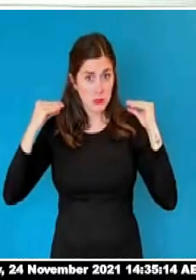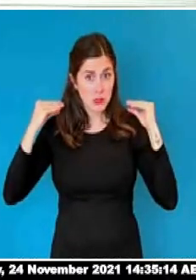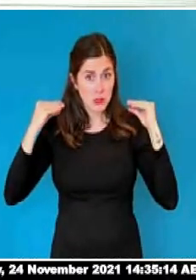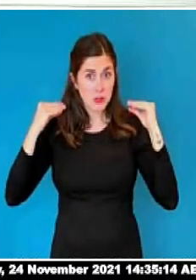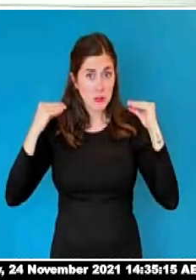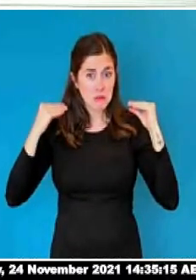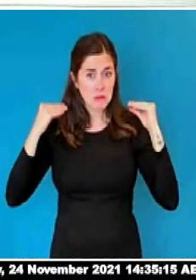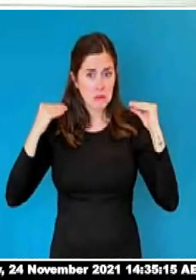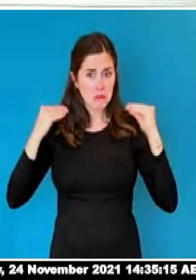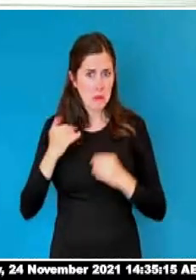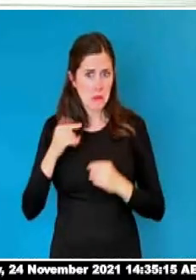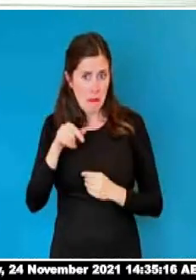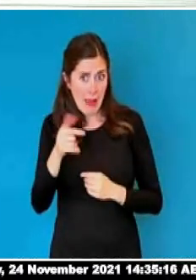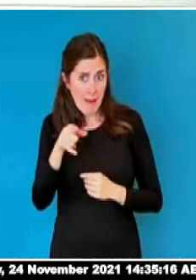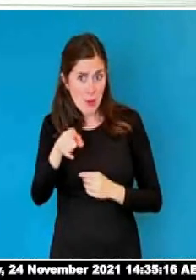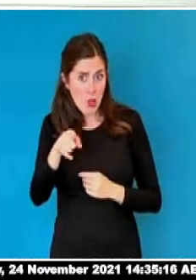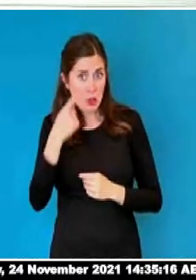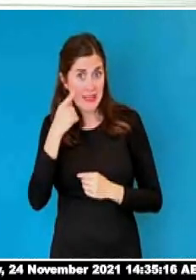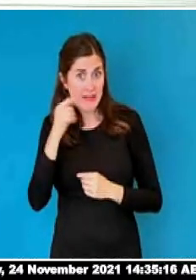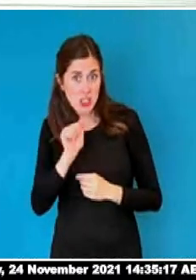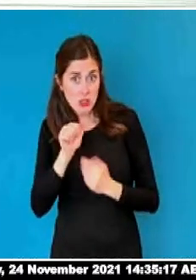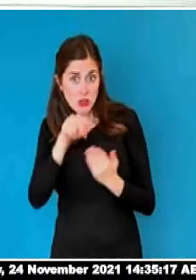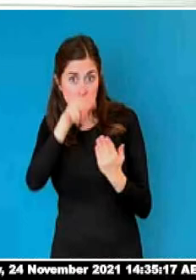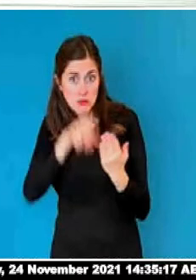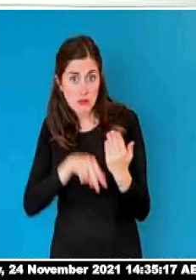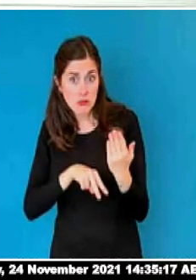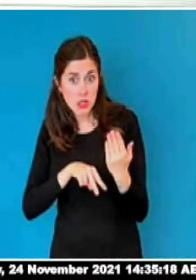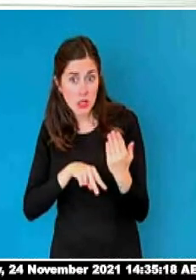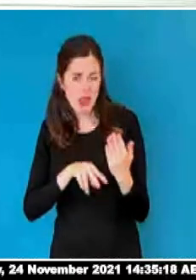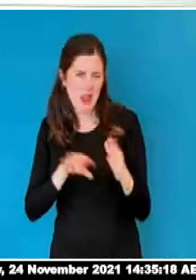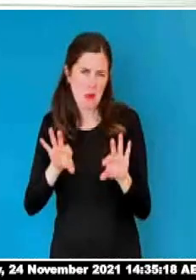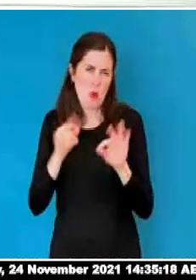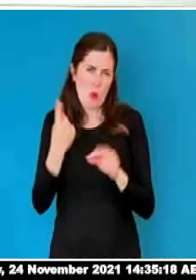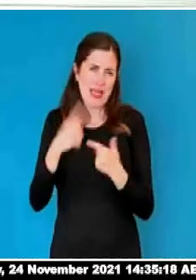I don't know if you are familiar with the detail of that code, but I'm just using that as one for example.